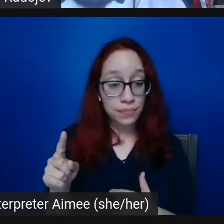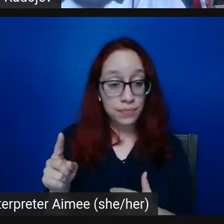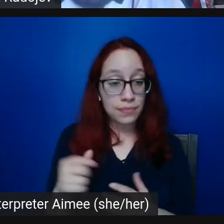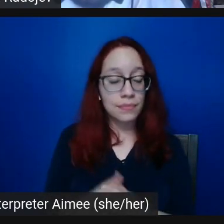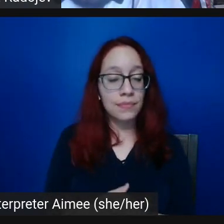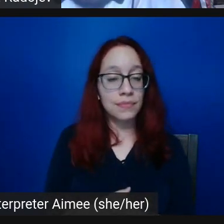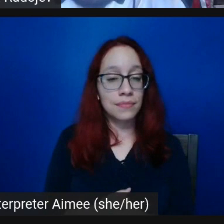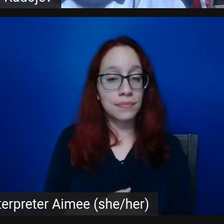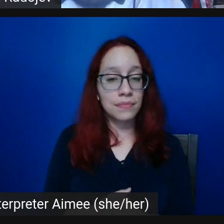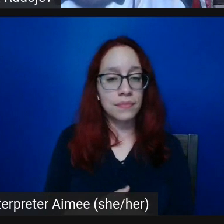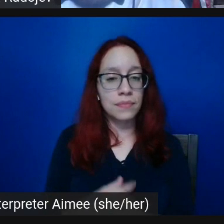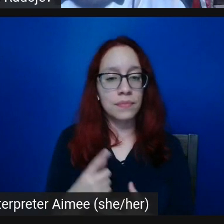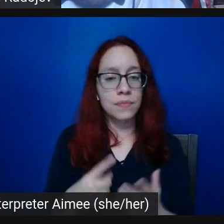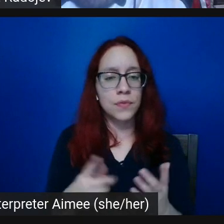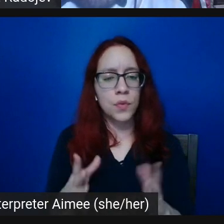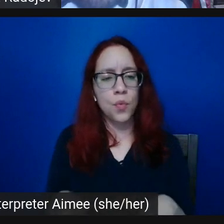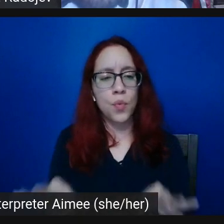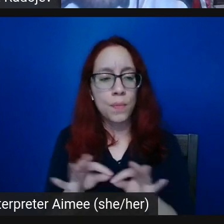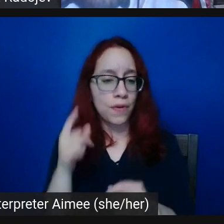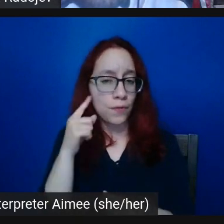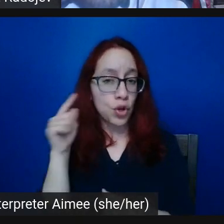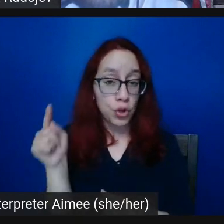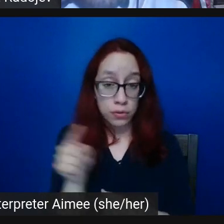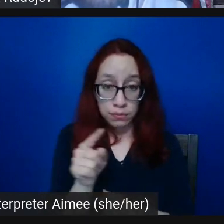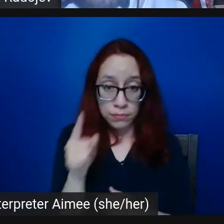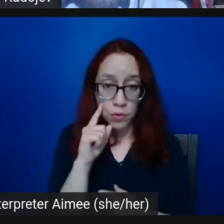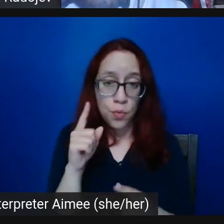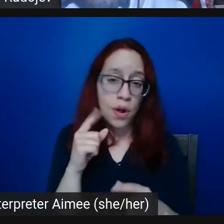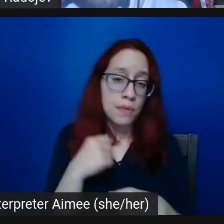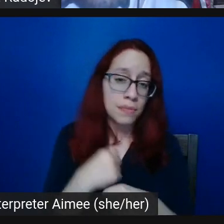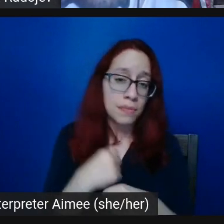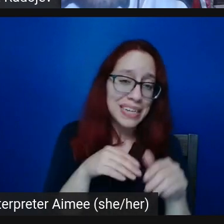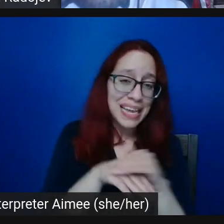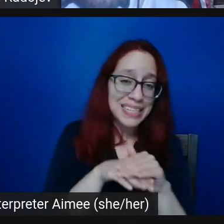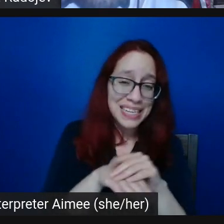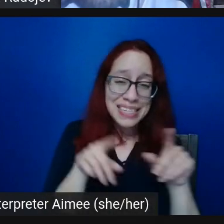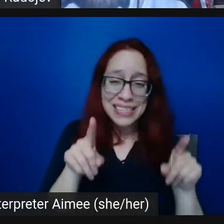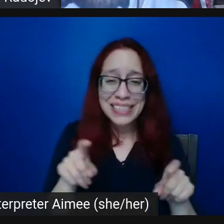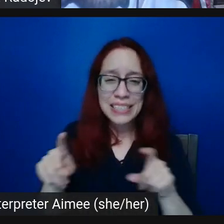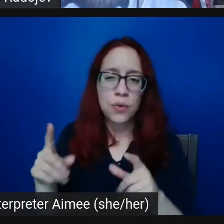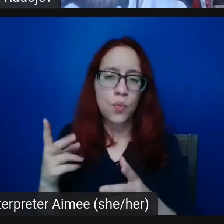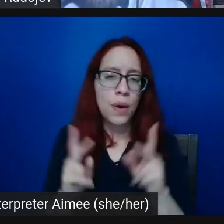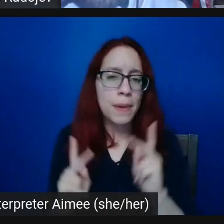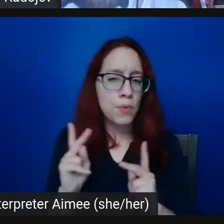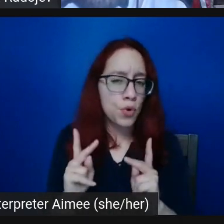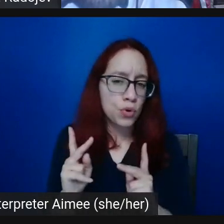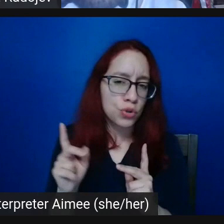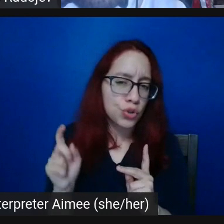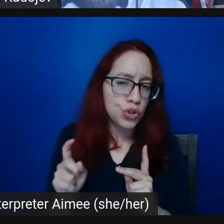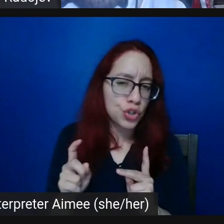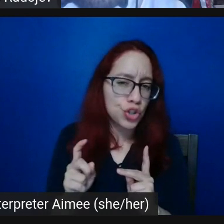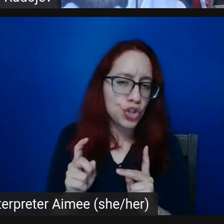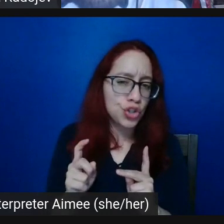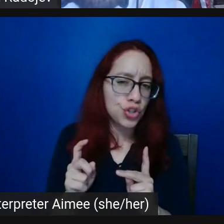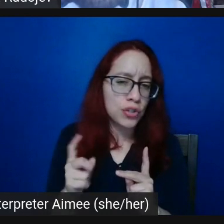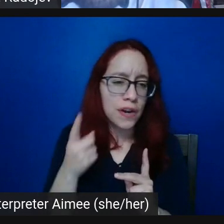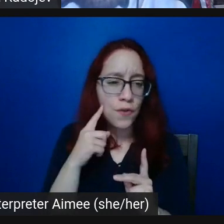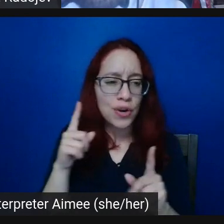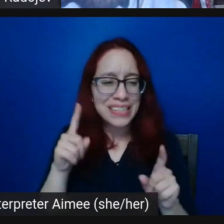What is important to you when doing an accessibility test? What should the people inquiring for the test think about?